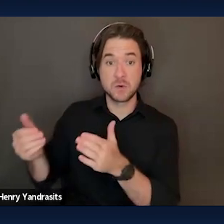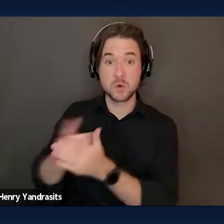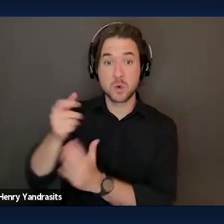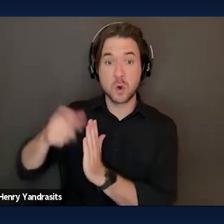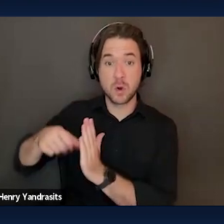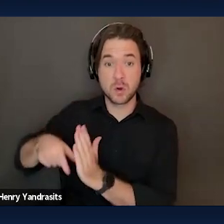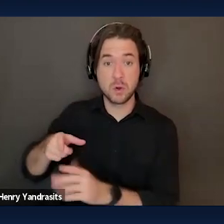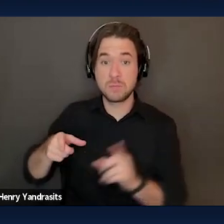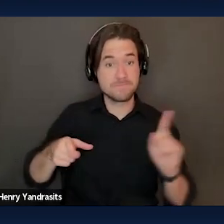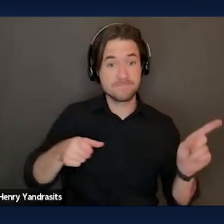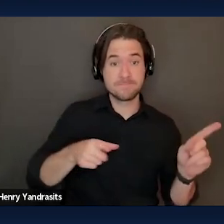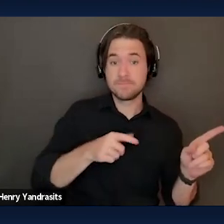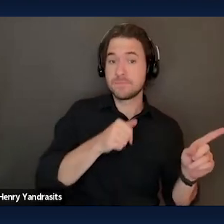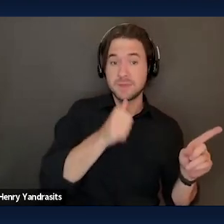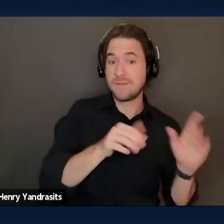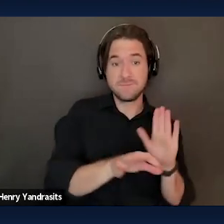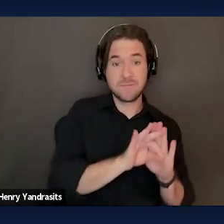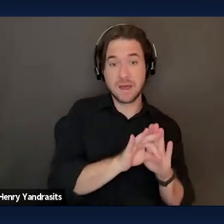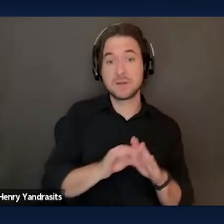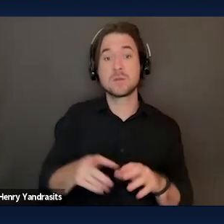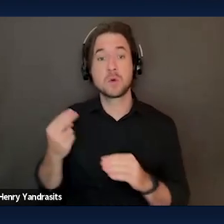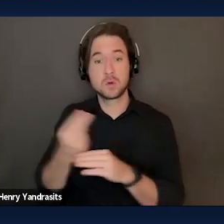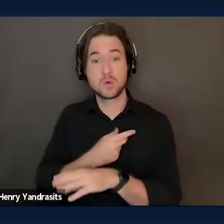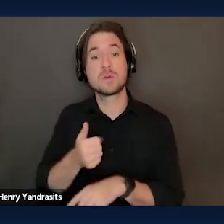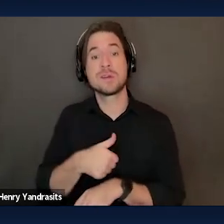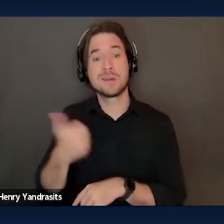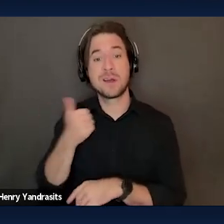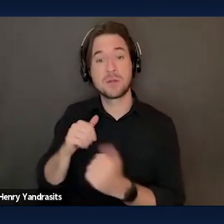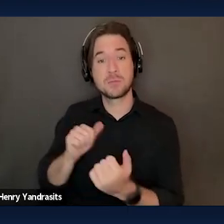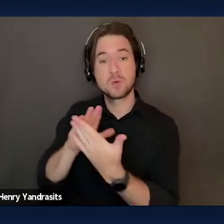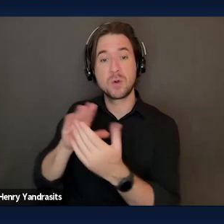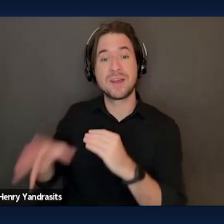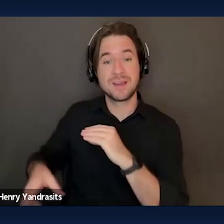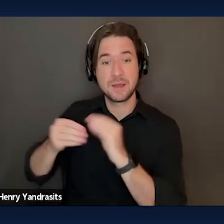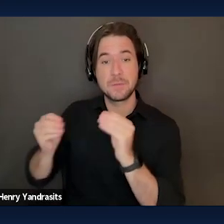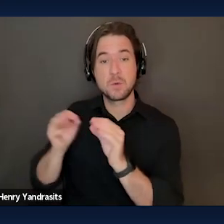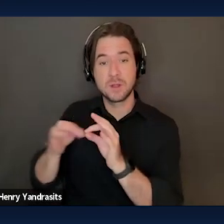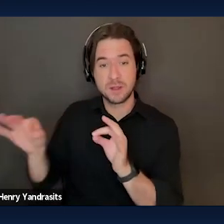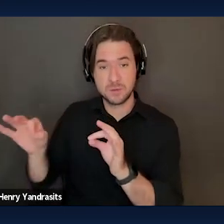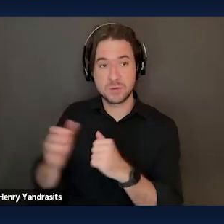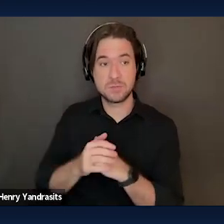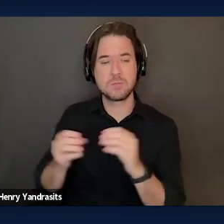adds additional language. And that if you search by the terms.